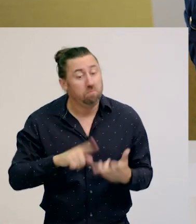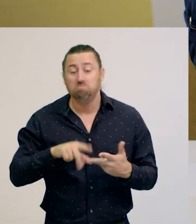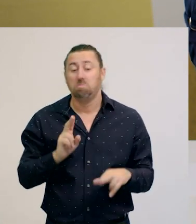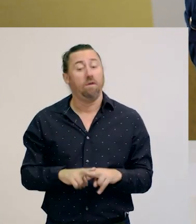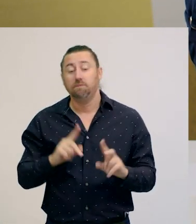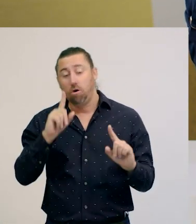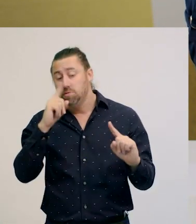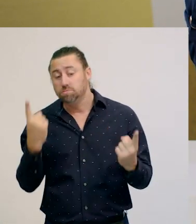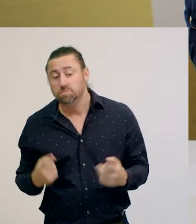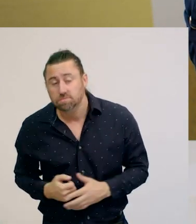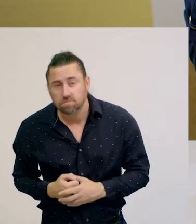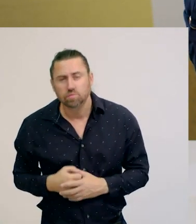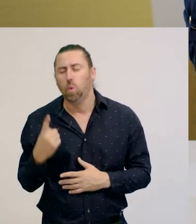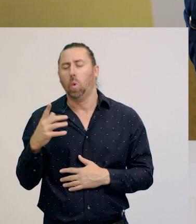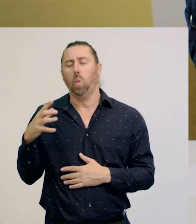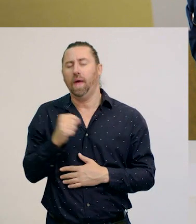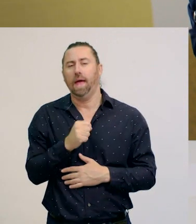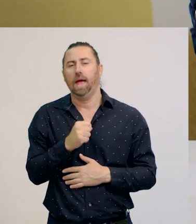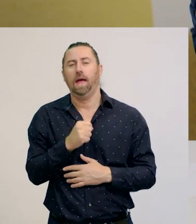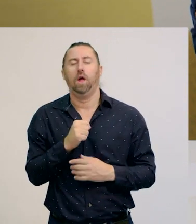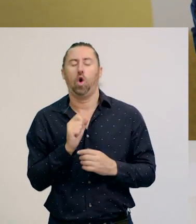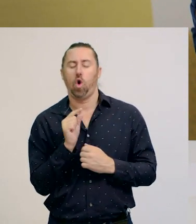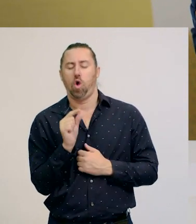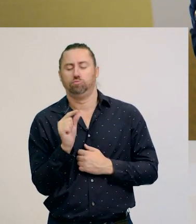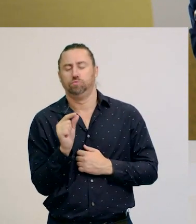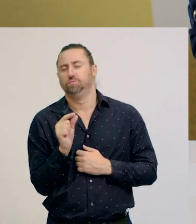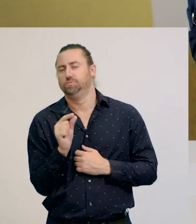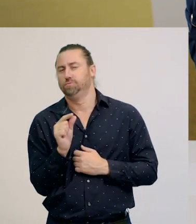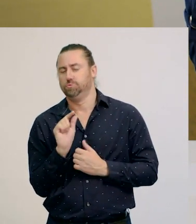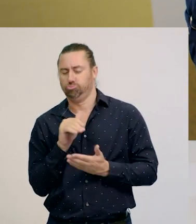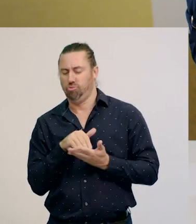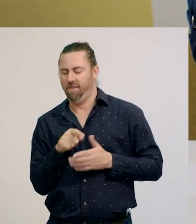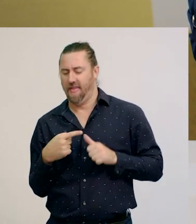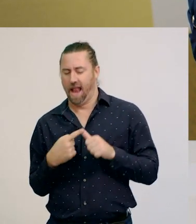then the winner will be the person who reaches closest to the target number.